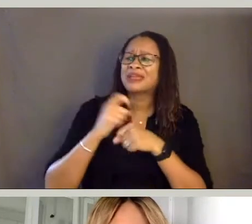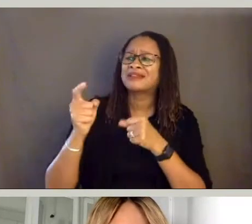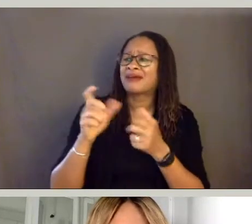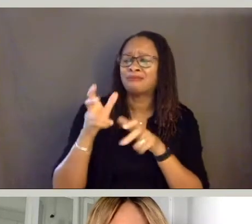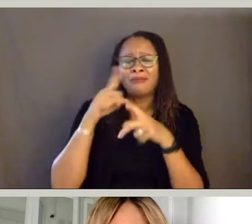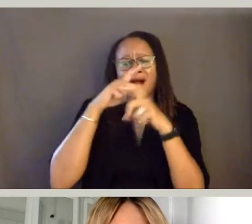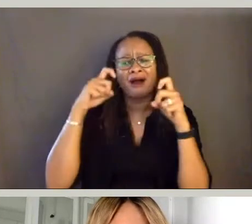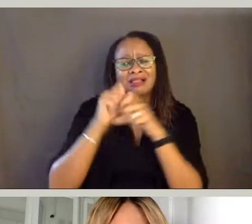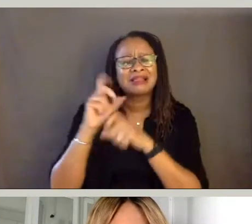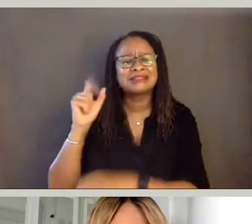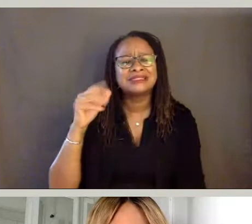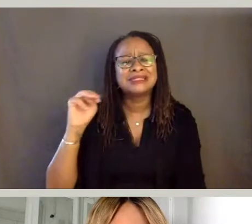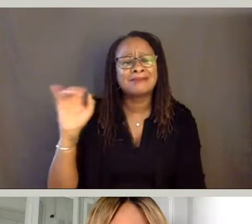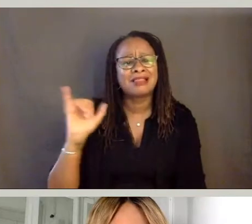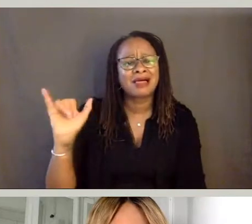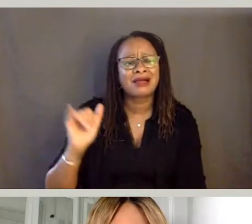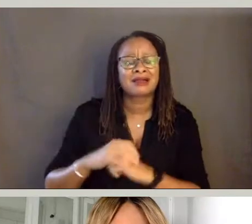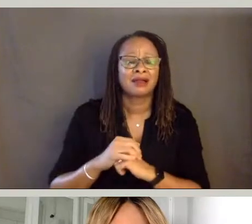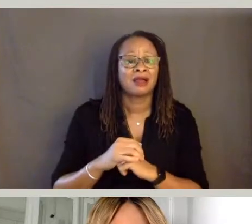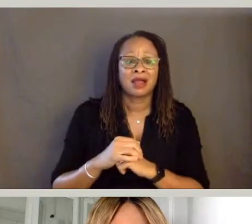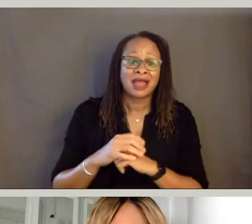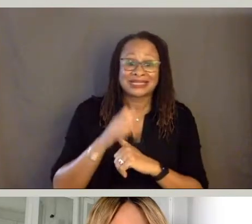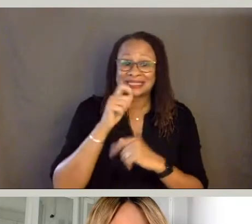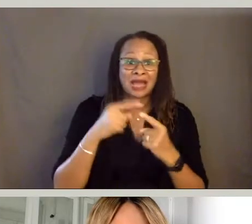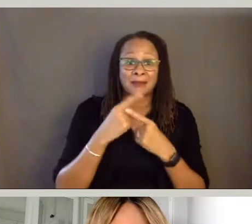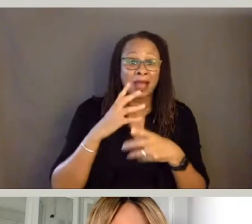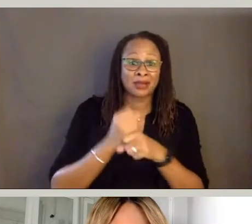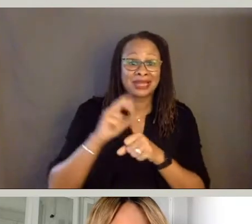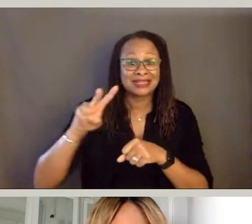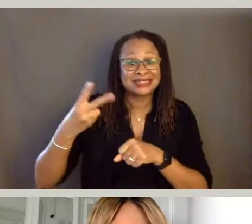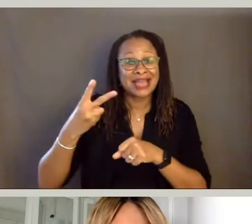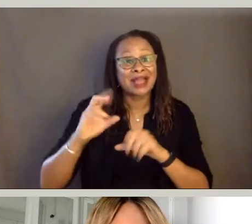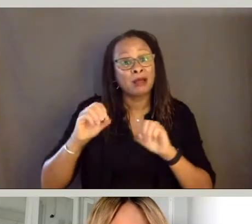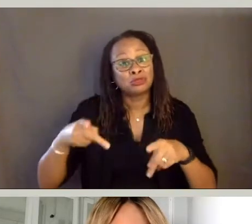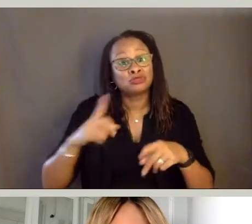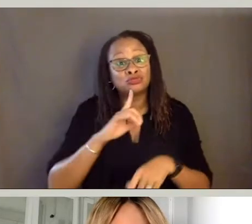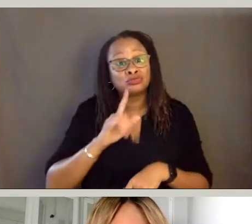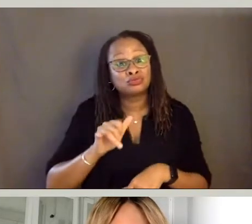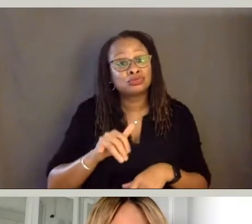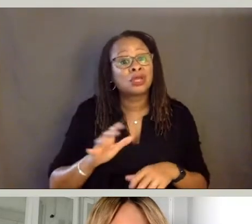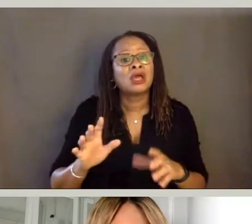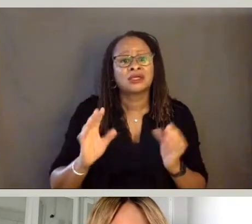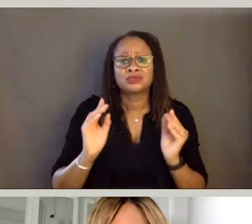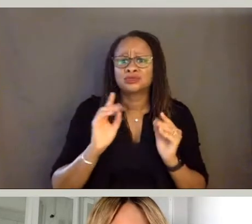that it's not just about getting second chances, it's just about like, how do we get rid